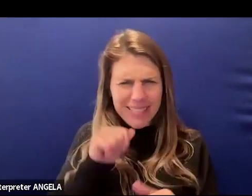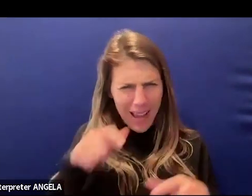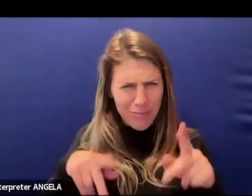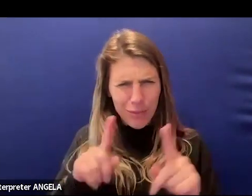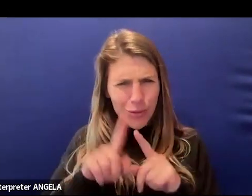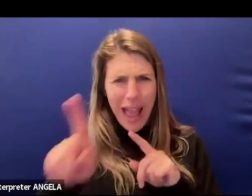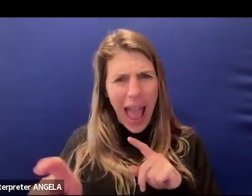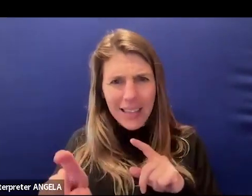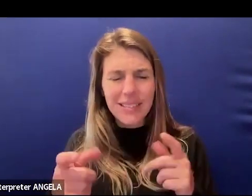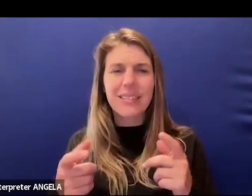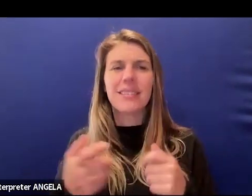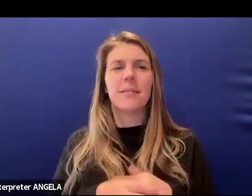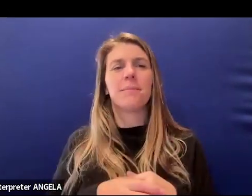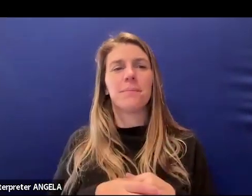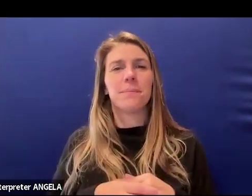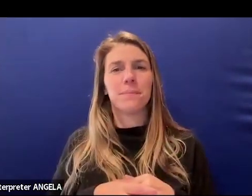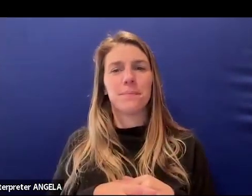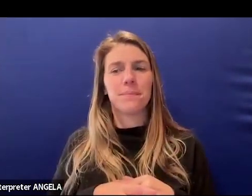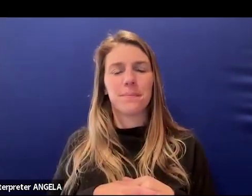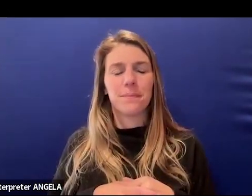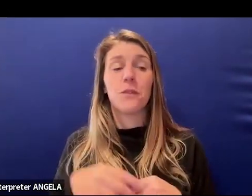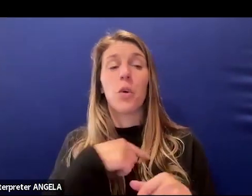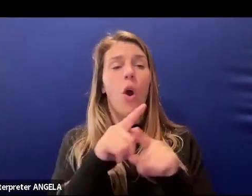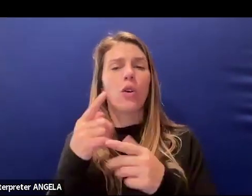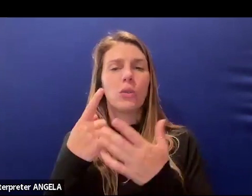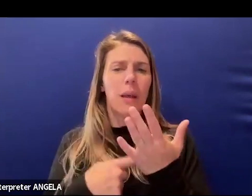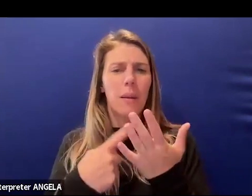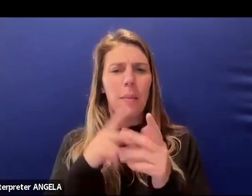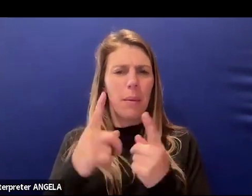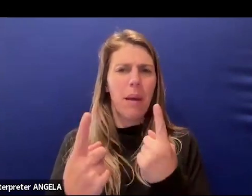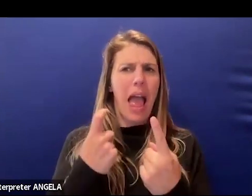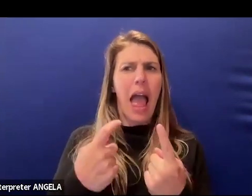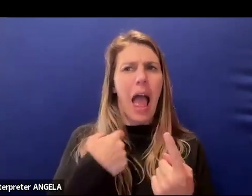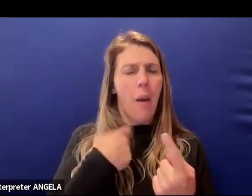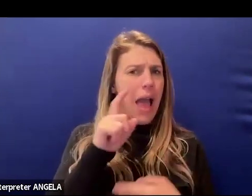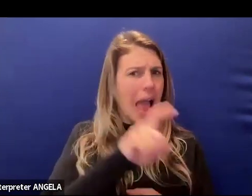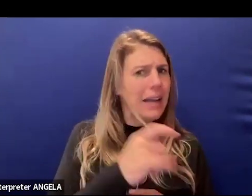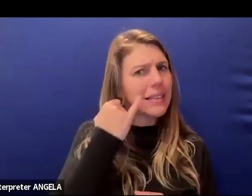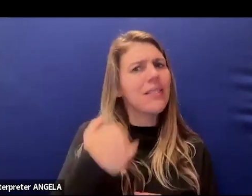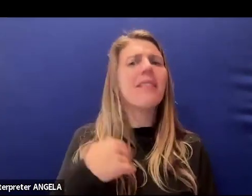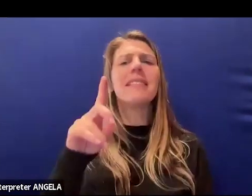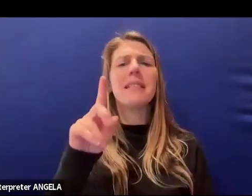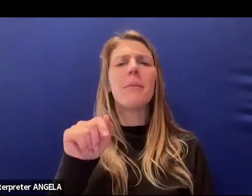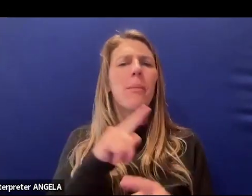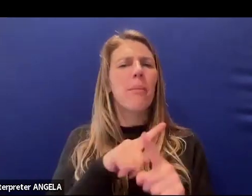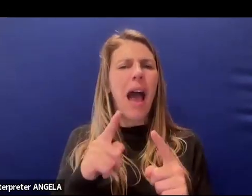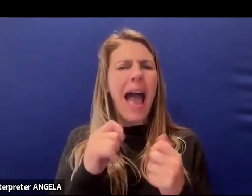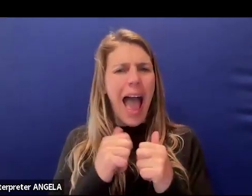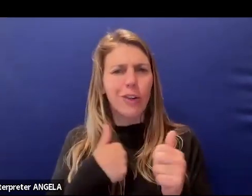We can't actually do that." We did also get questions from people like, "I want to ask if people have a disability, but what's the right language to use.